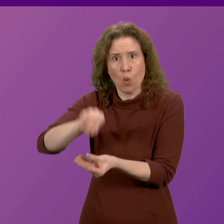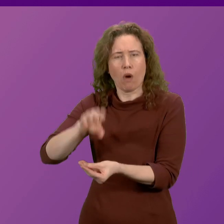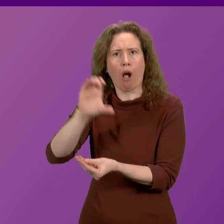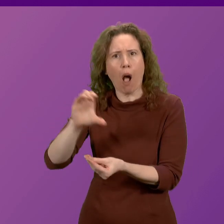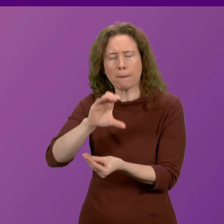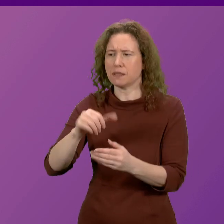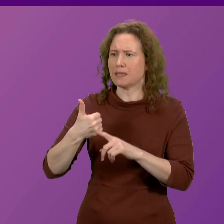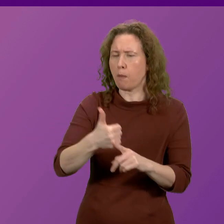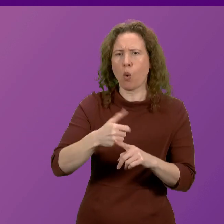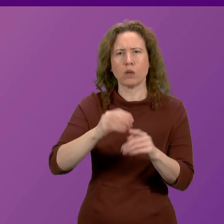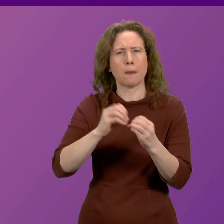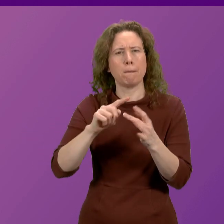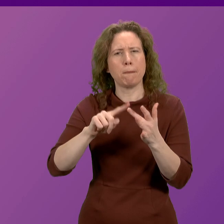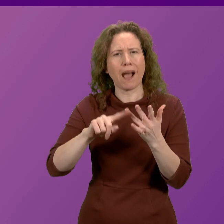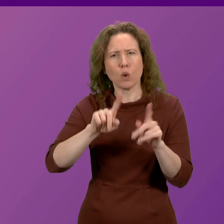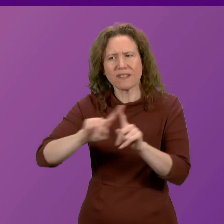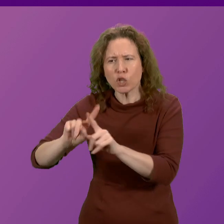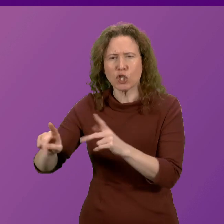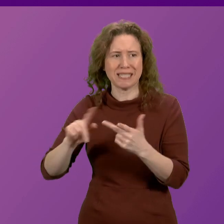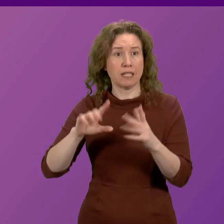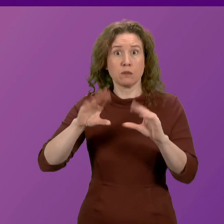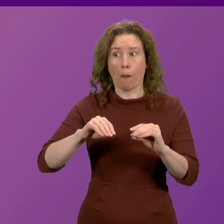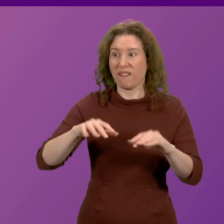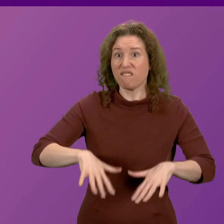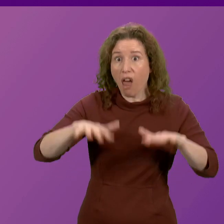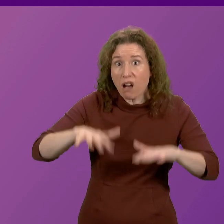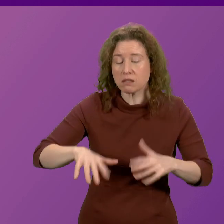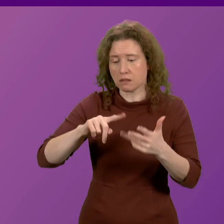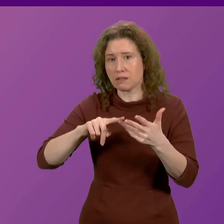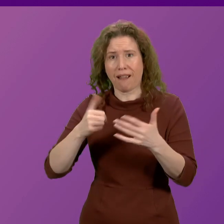control flooding and improve river quality. Excavation of peat during development can